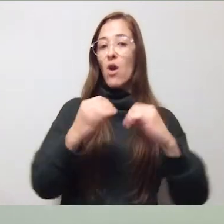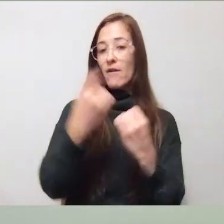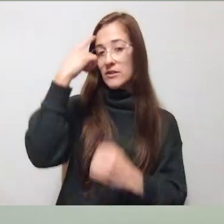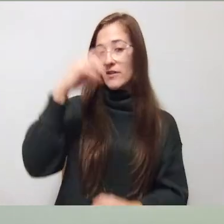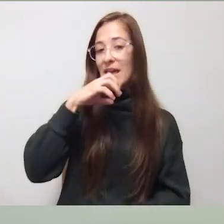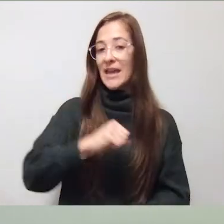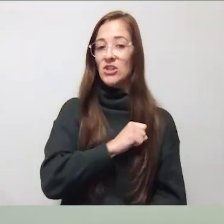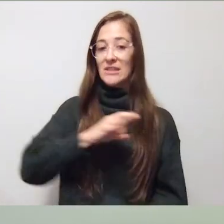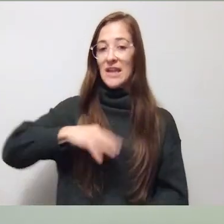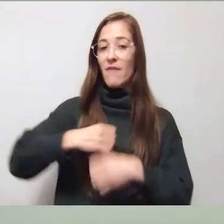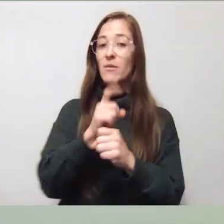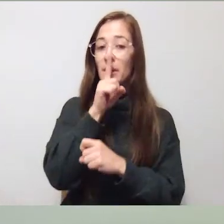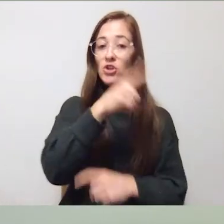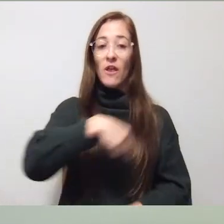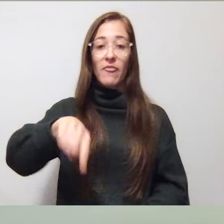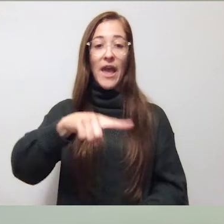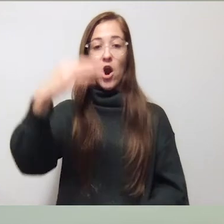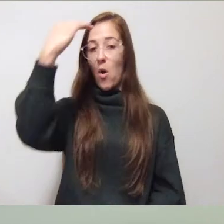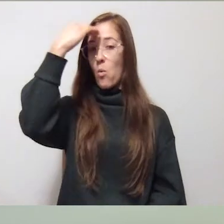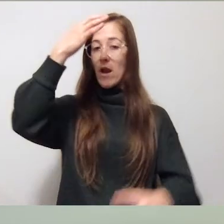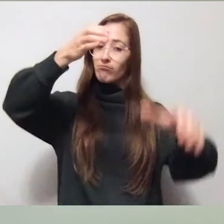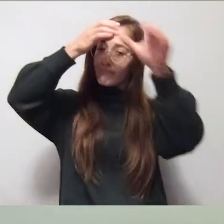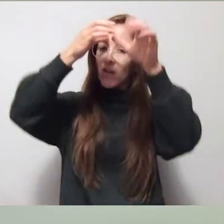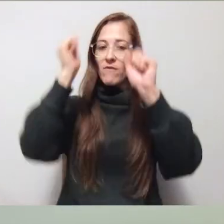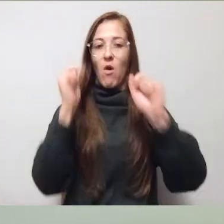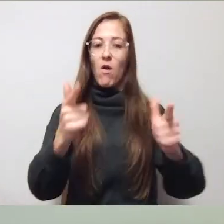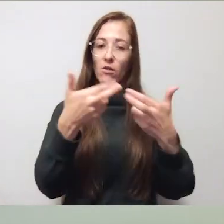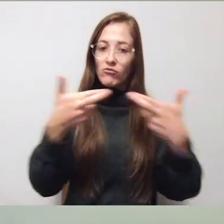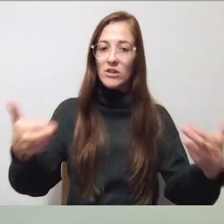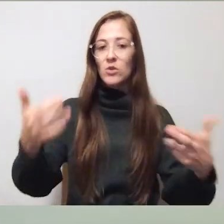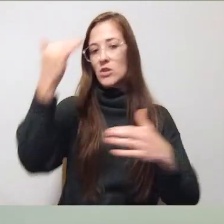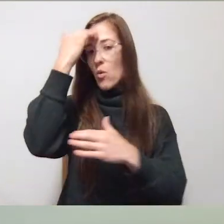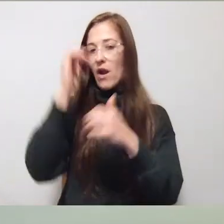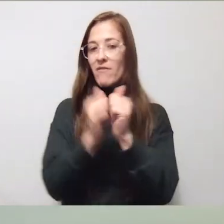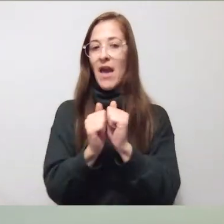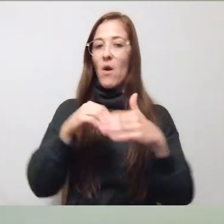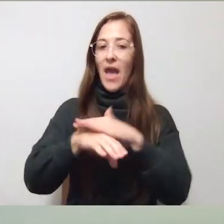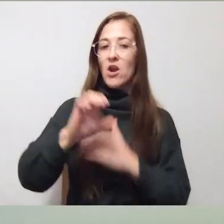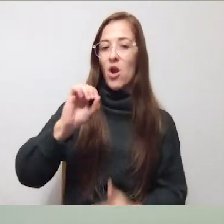that they are aware of all available resources, they're aware of how to enter the OPWDD system,